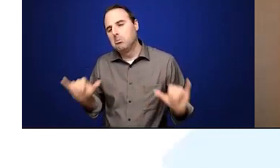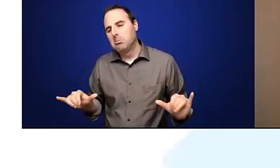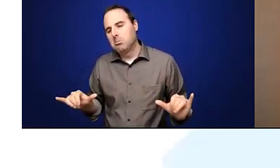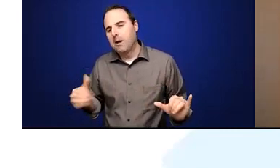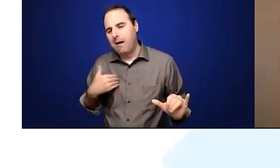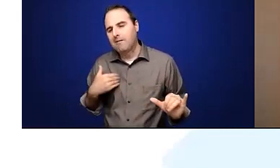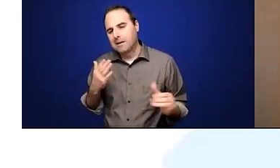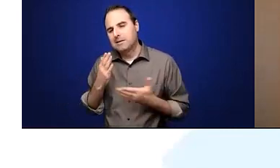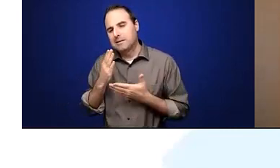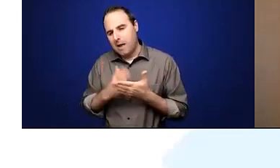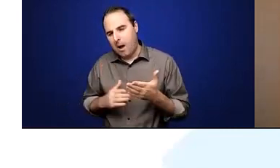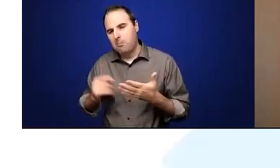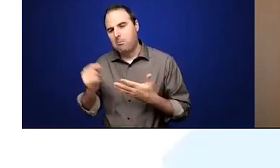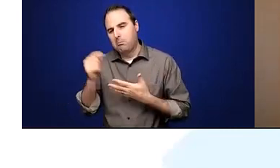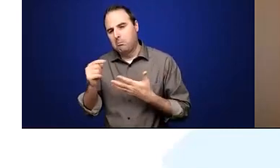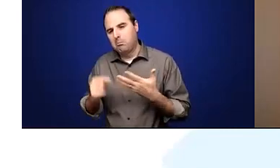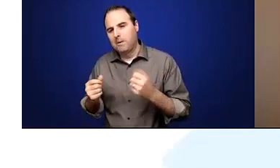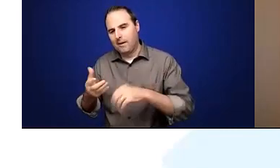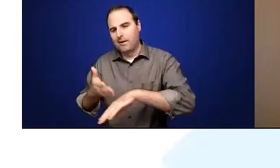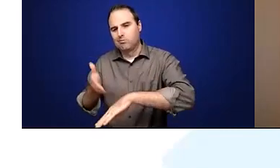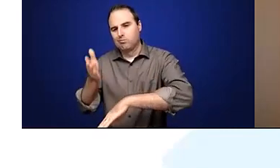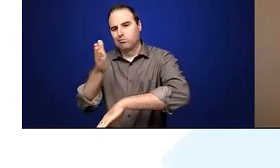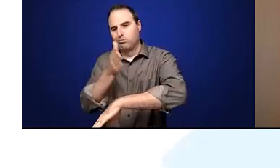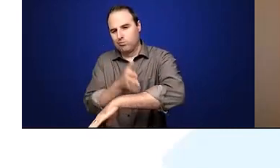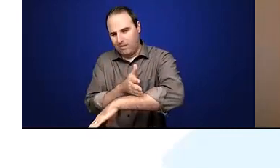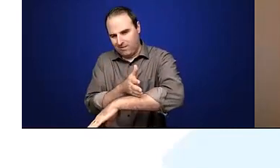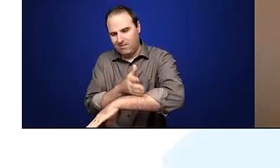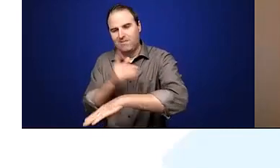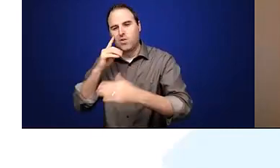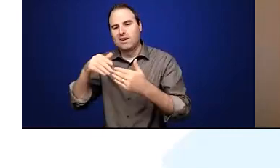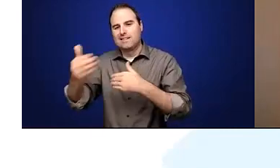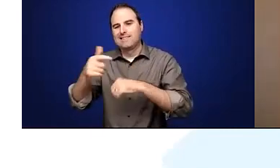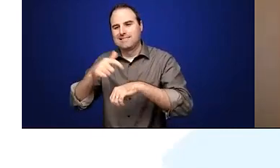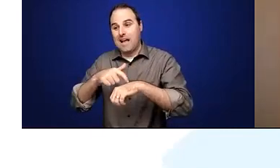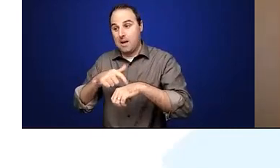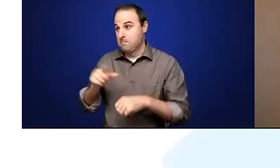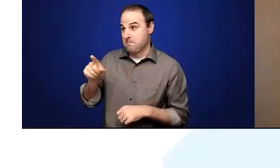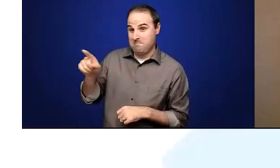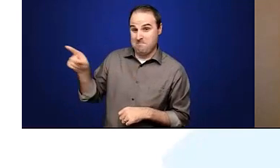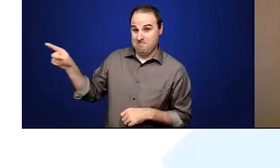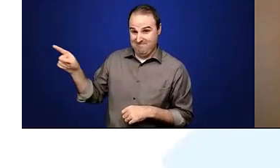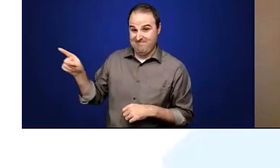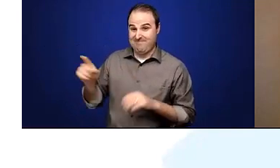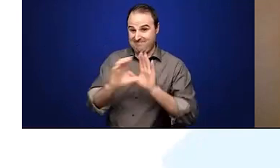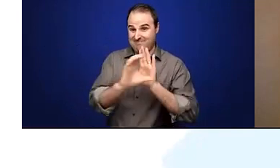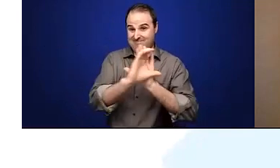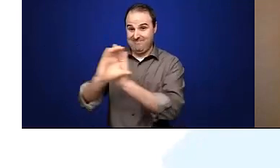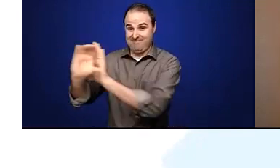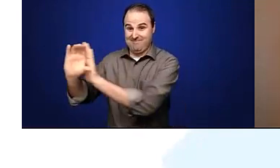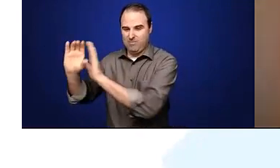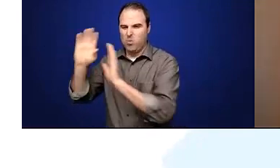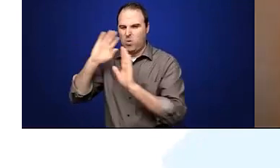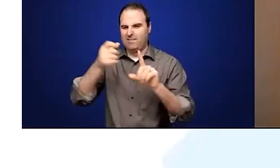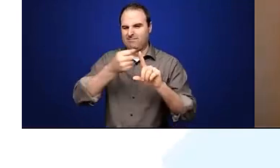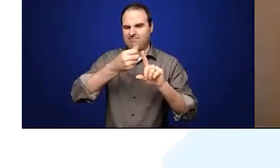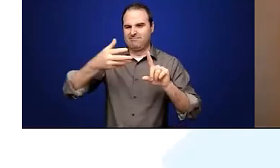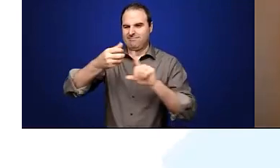And so I just have some very basic images here but that I can elaborate on, and we needed more of everything,